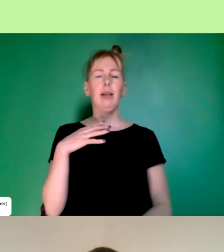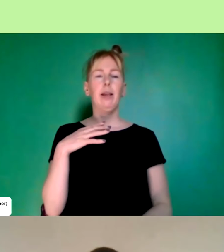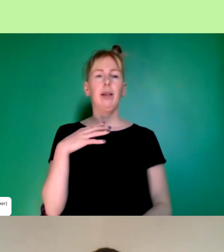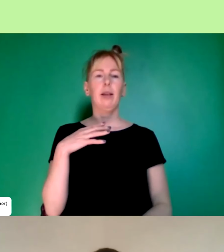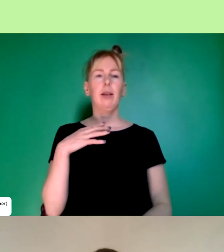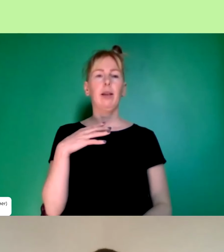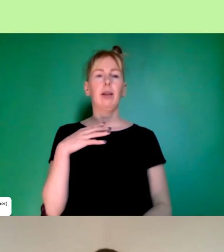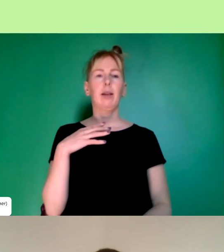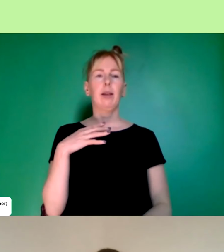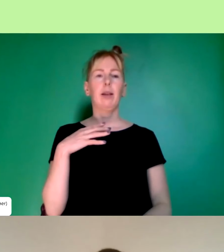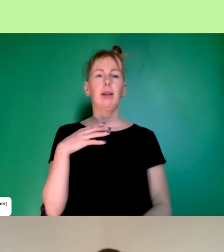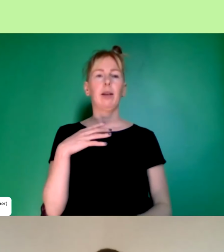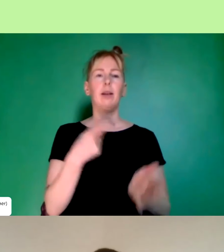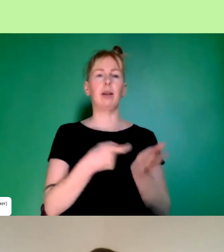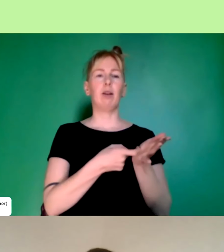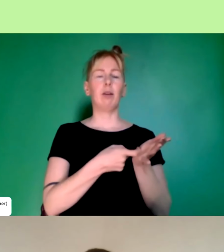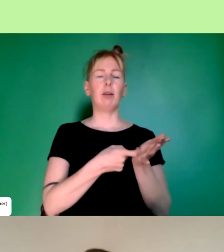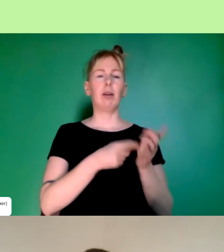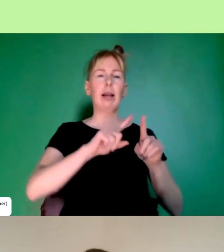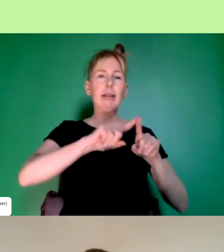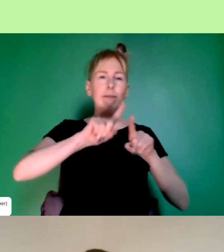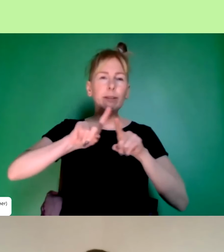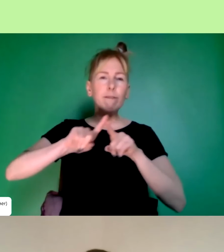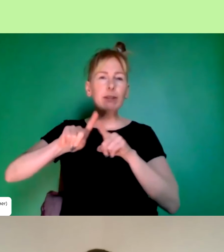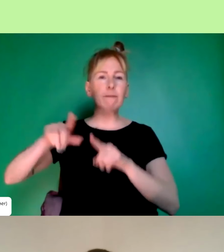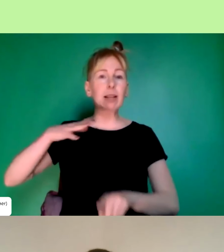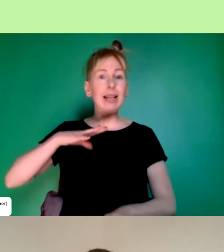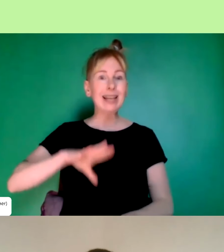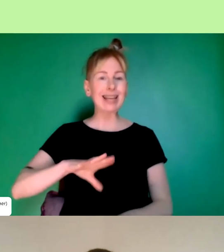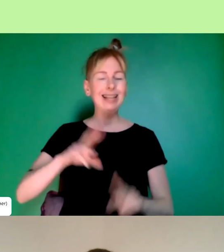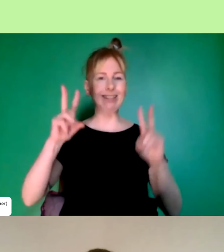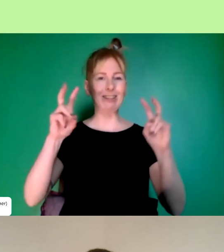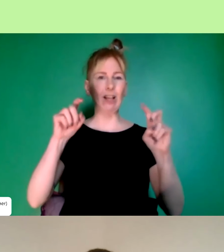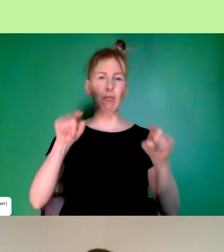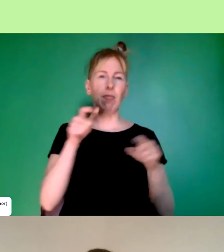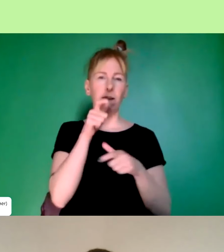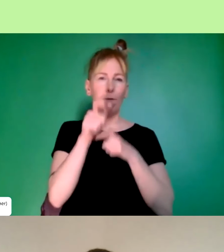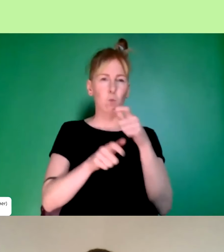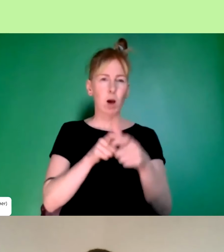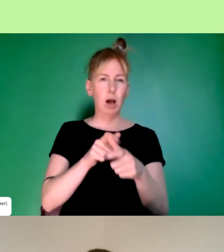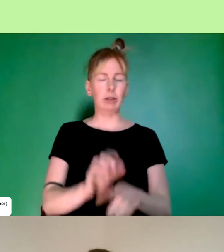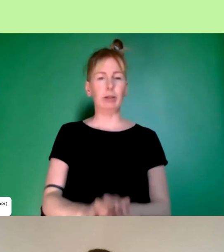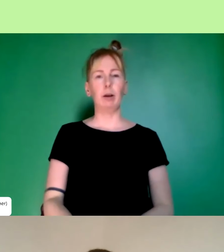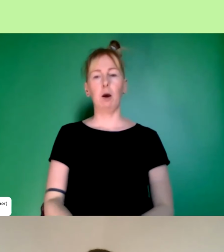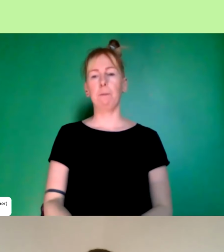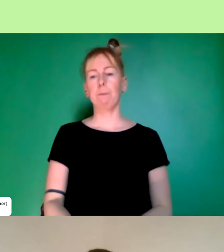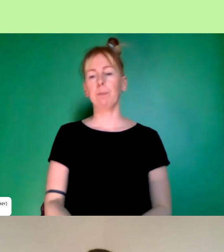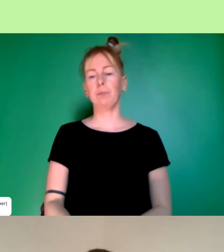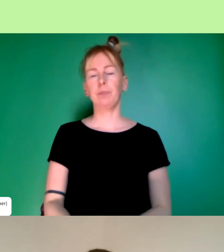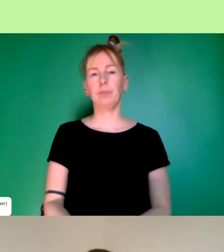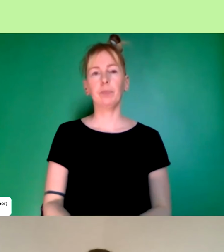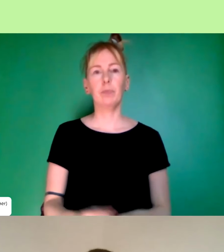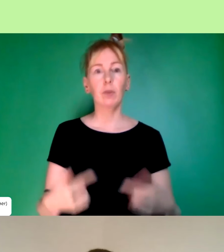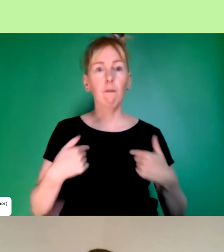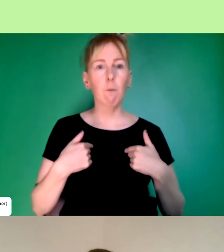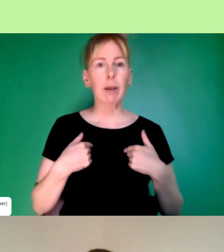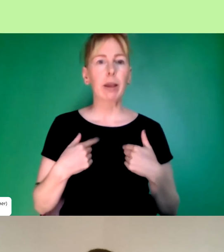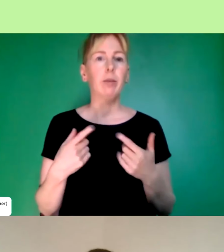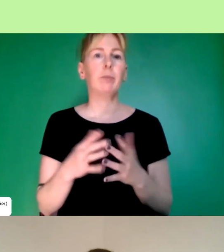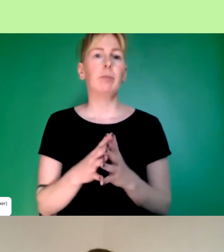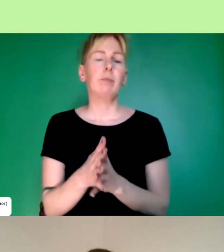But what I would add to that is that for me, what I tried to hold at the forefront of my